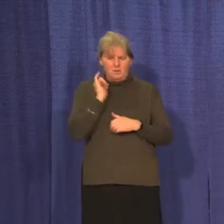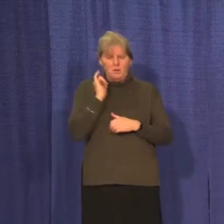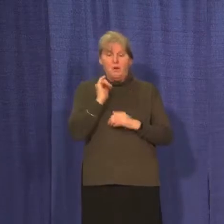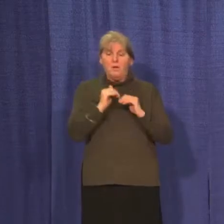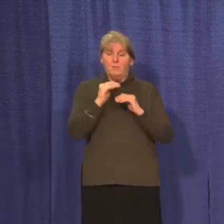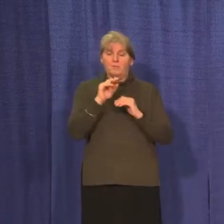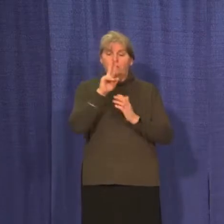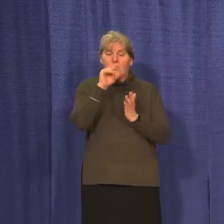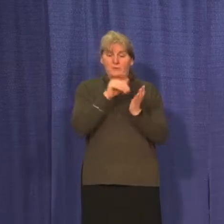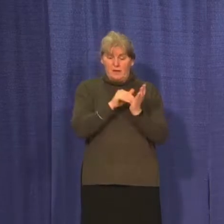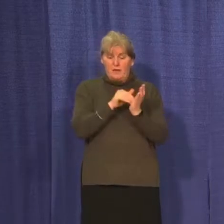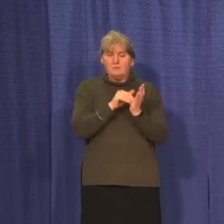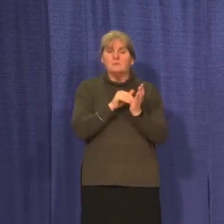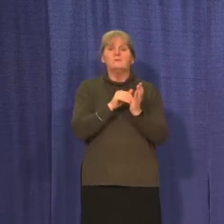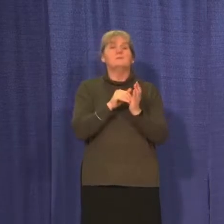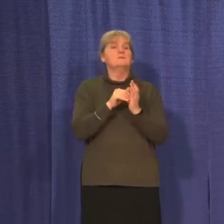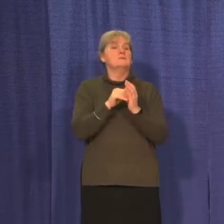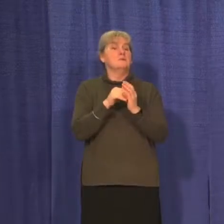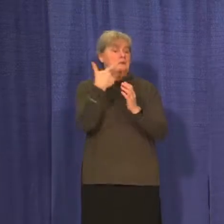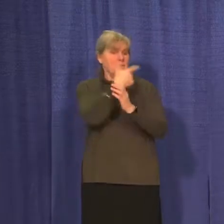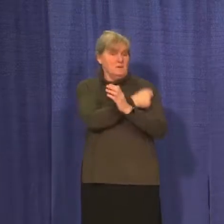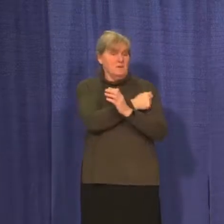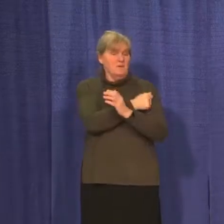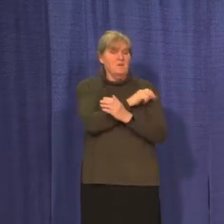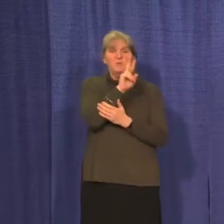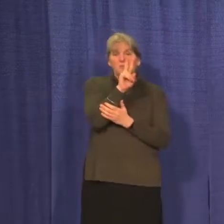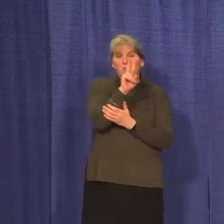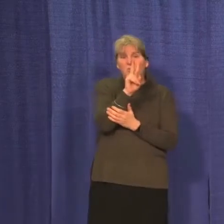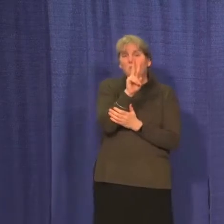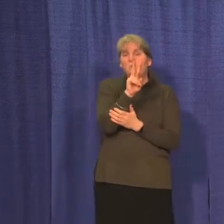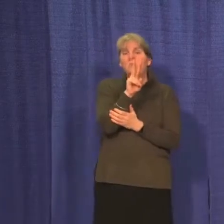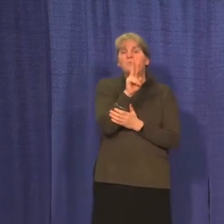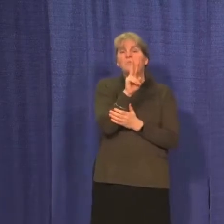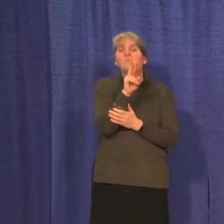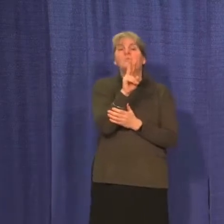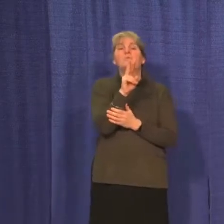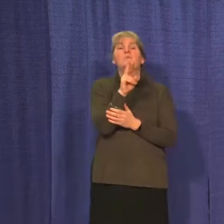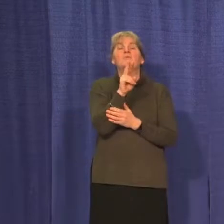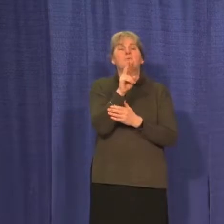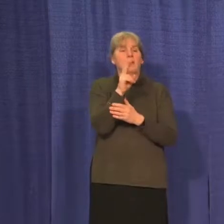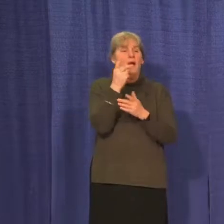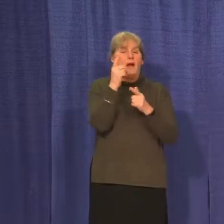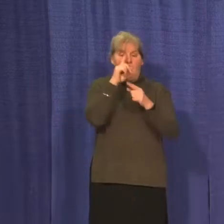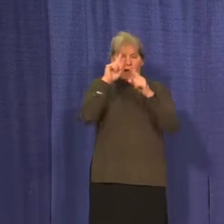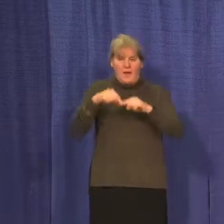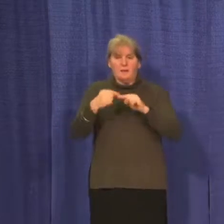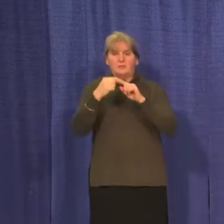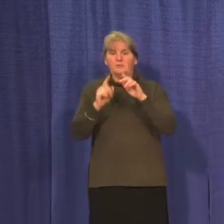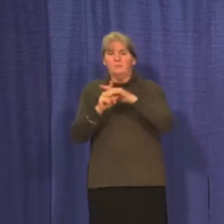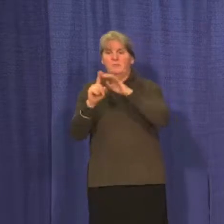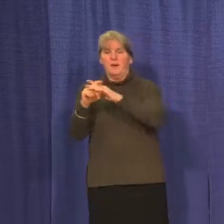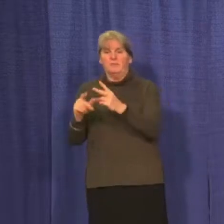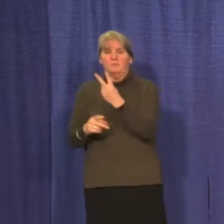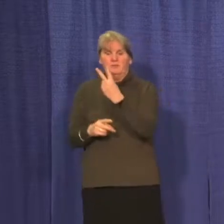vaccines in arms, we have had only two adverse events reported to us in both of these had to do with allergic type reactions.